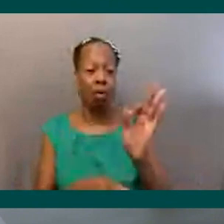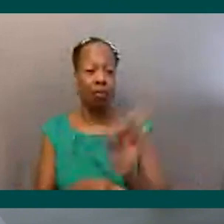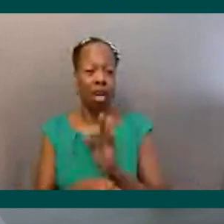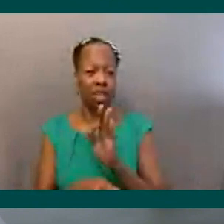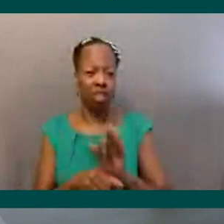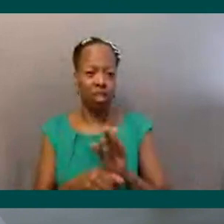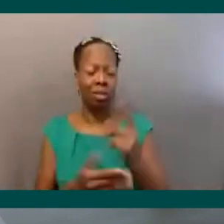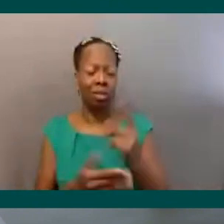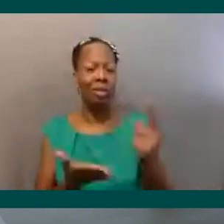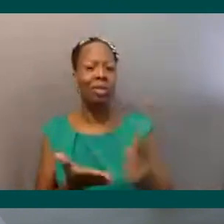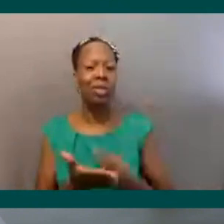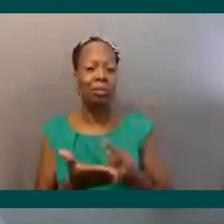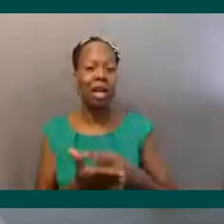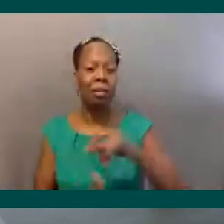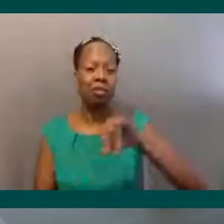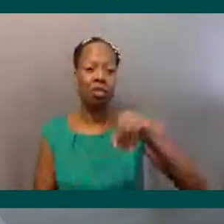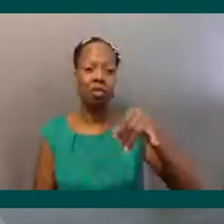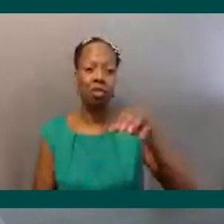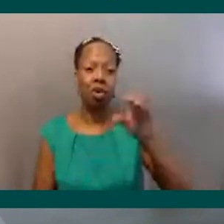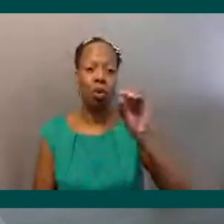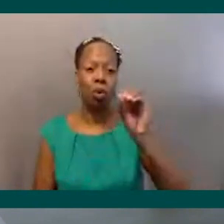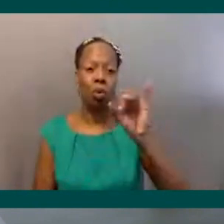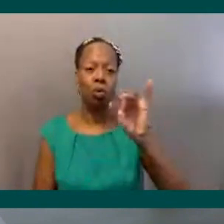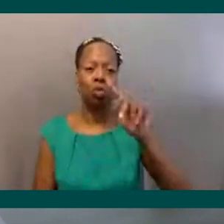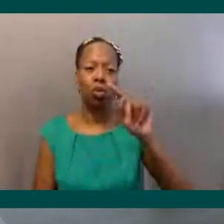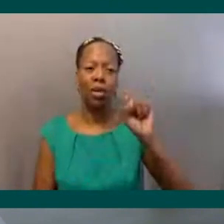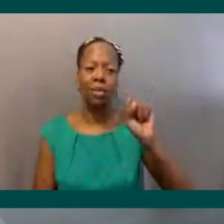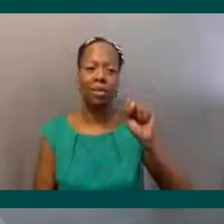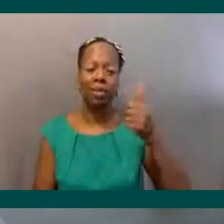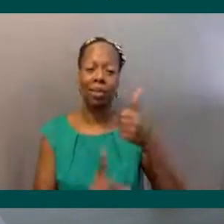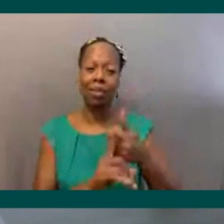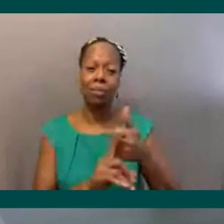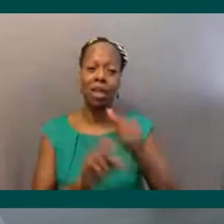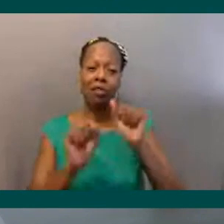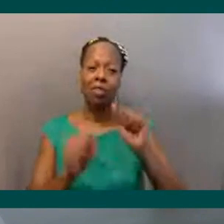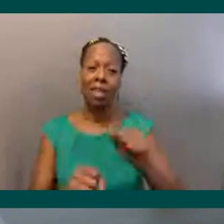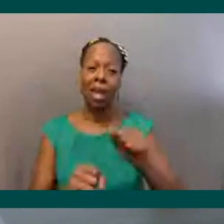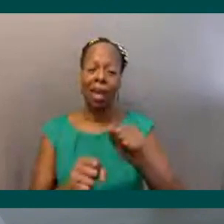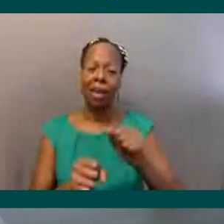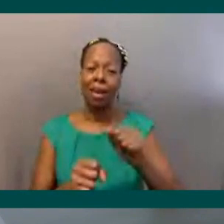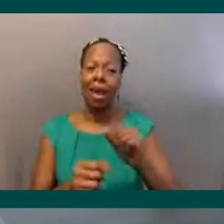that can become painful for the child, they can make it difficult, they can get stiffer,